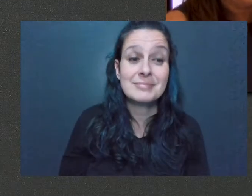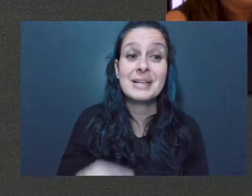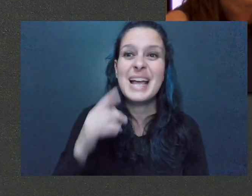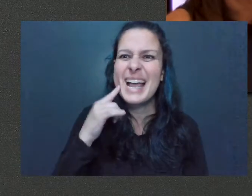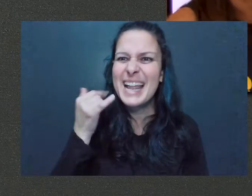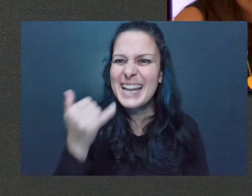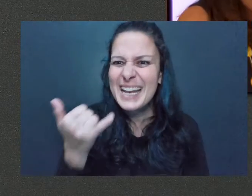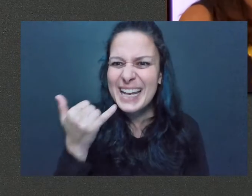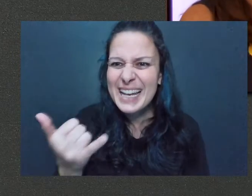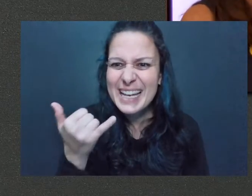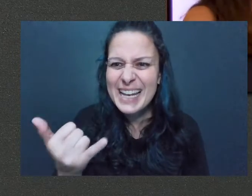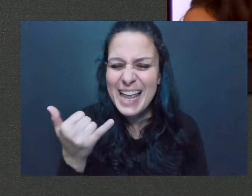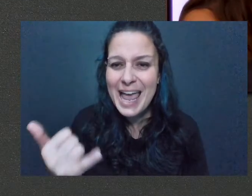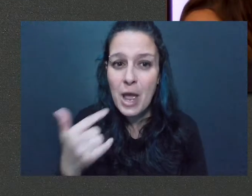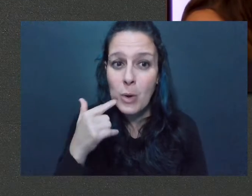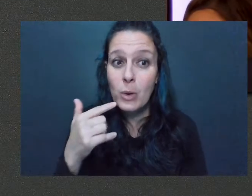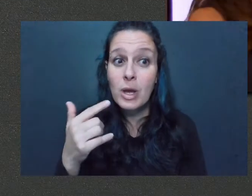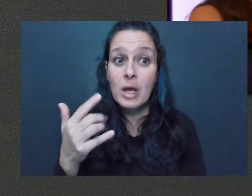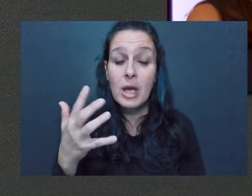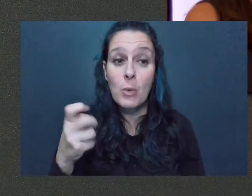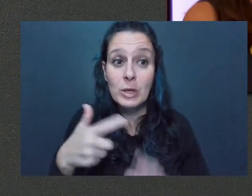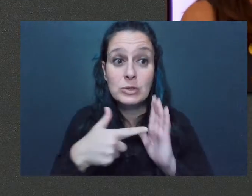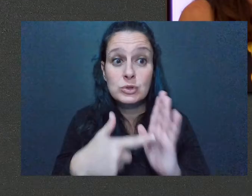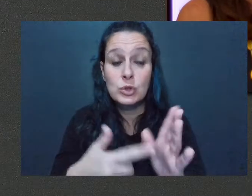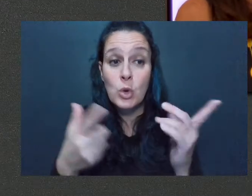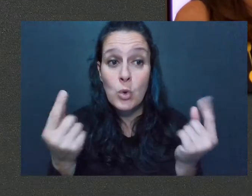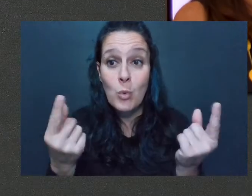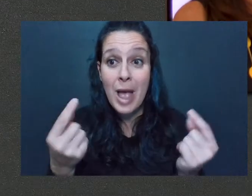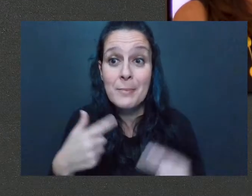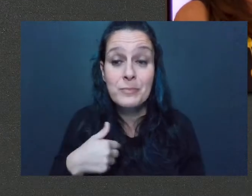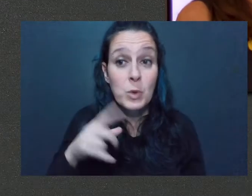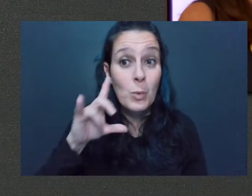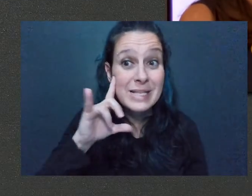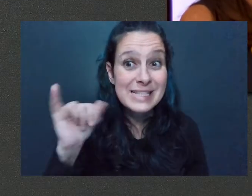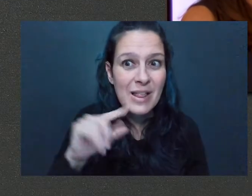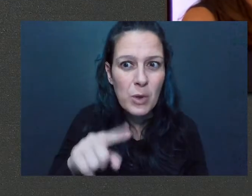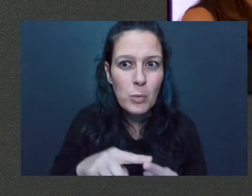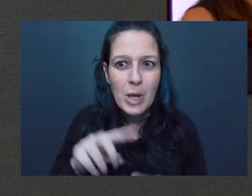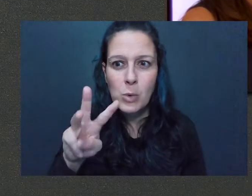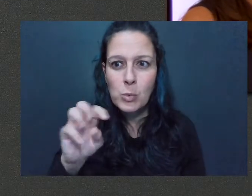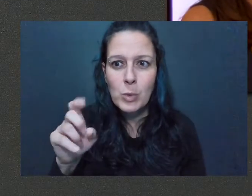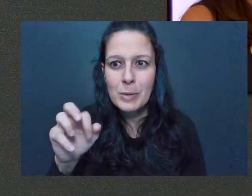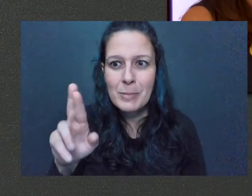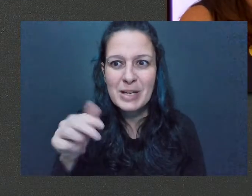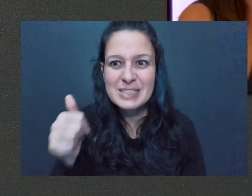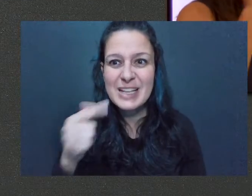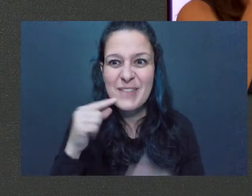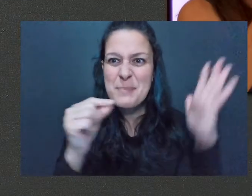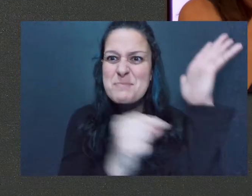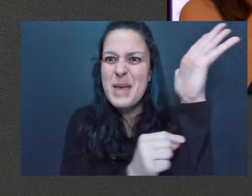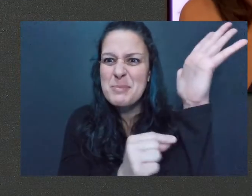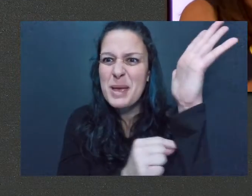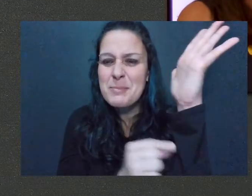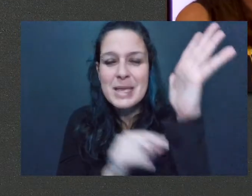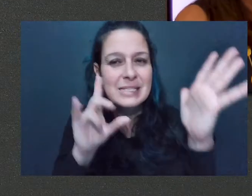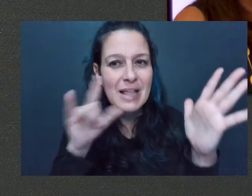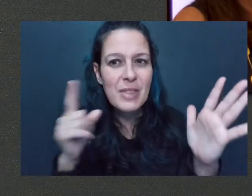And now I wanna play for you what it sounds like when the woodpecker is pecking on the tree.